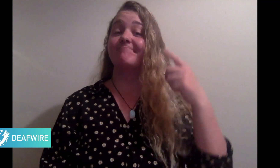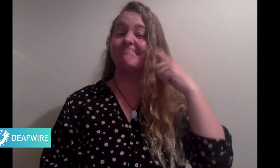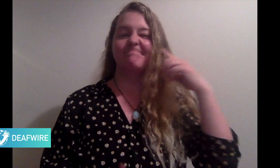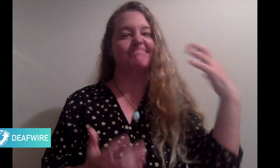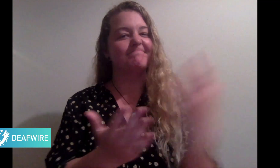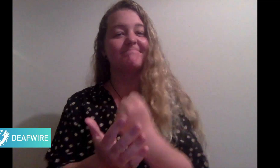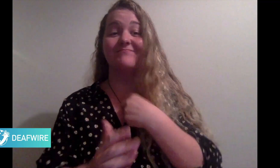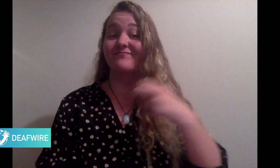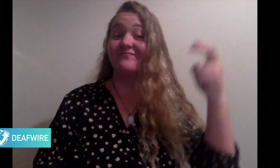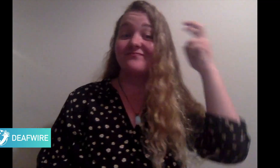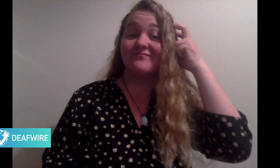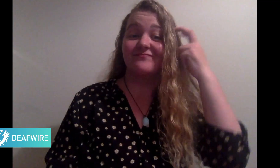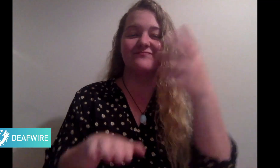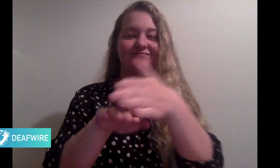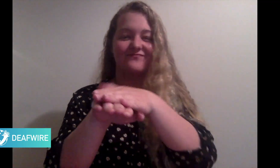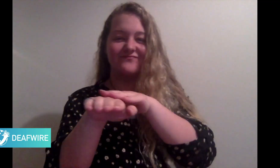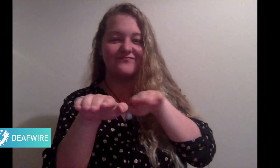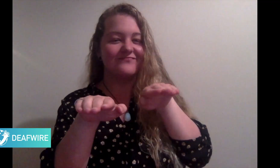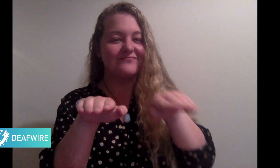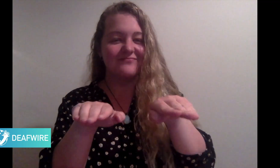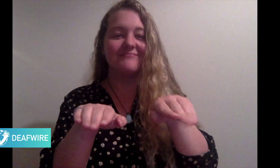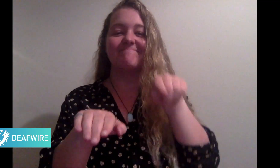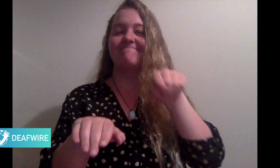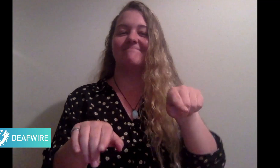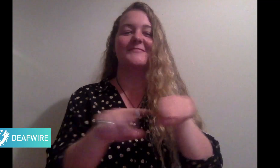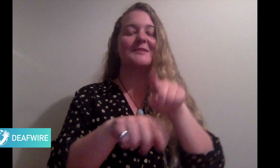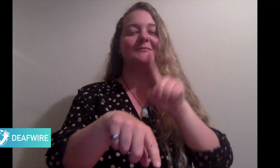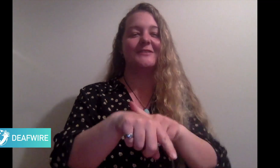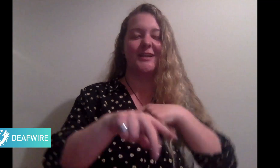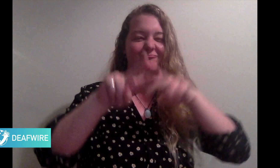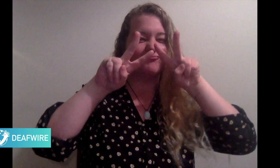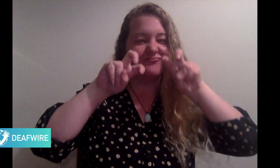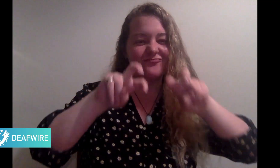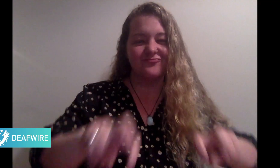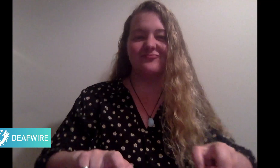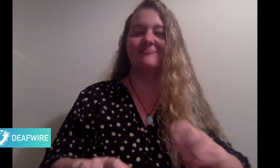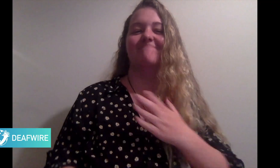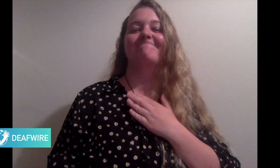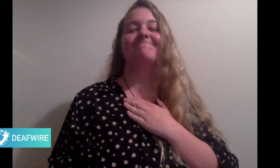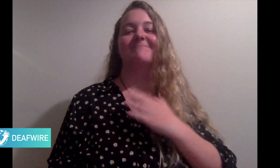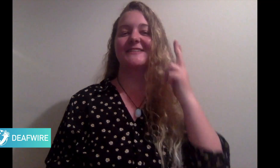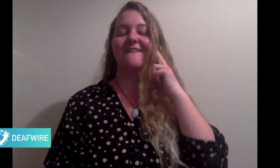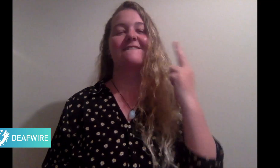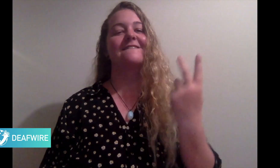I decided to also invest time in discovering my Deaf identity and